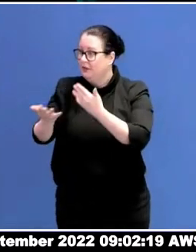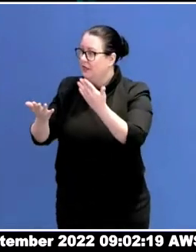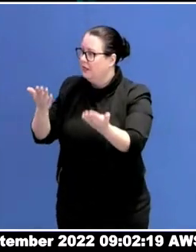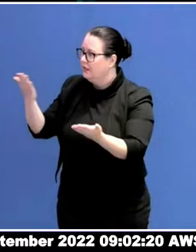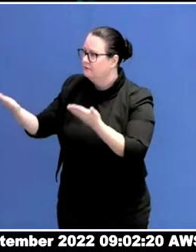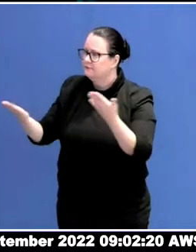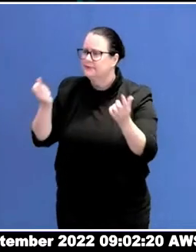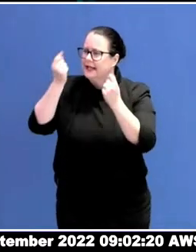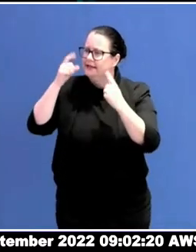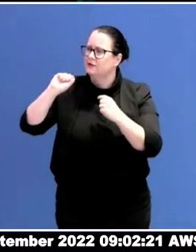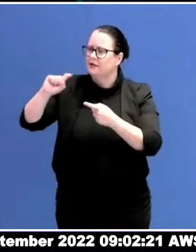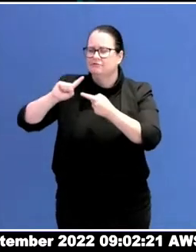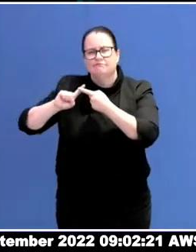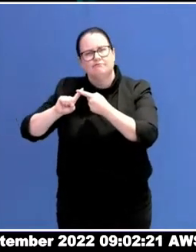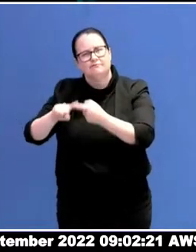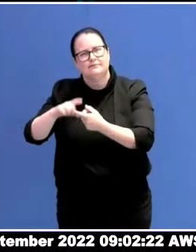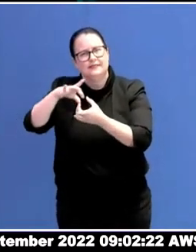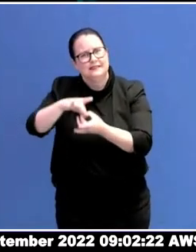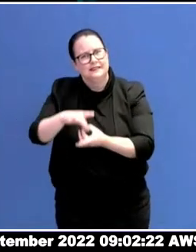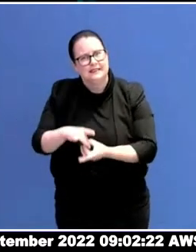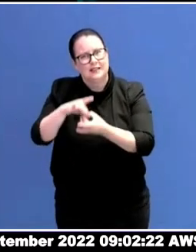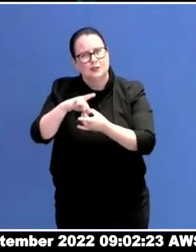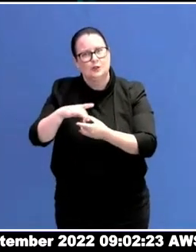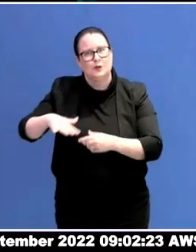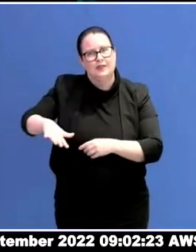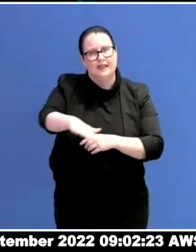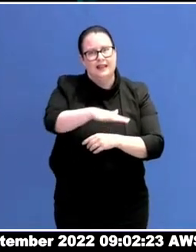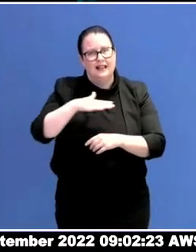connection to land, sky, seas and waters.